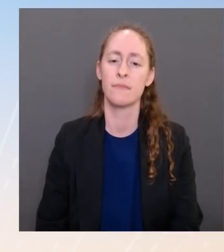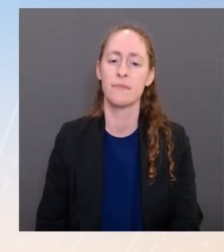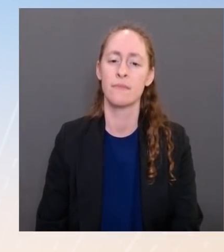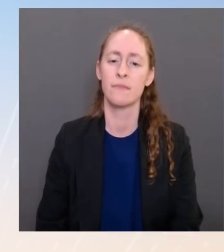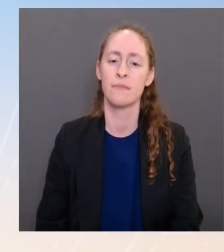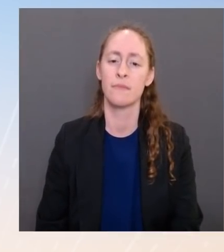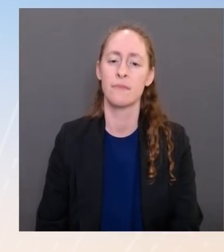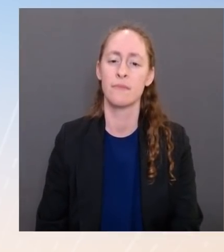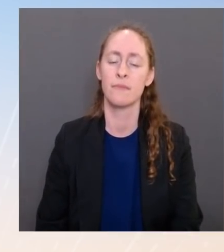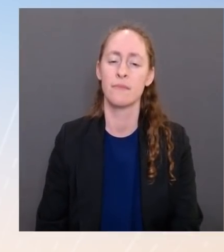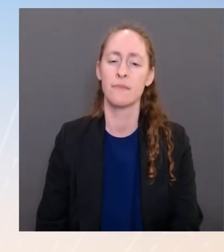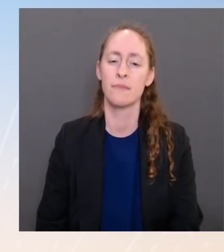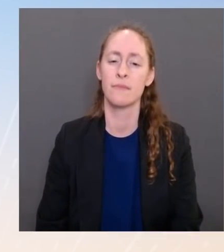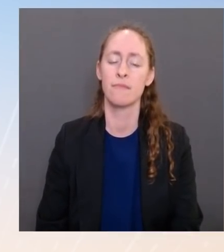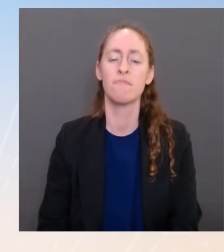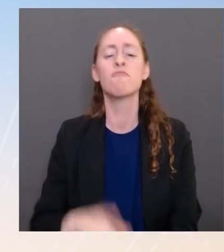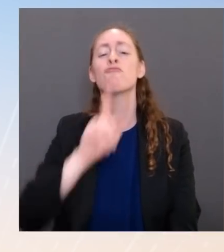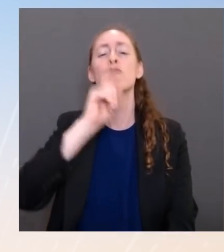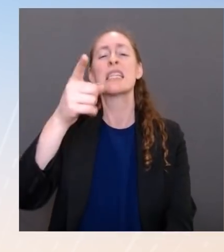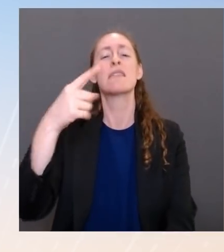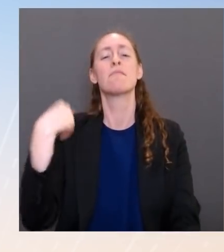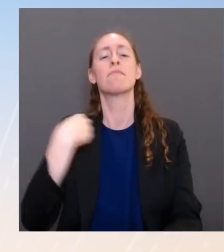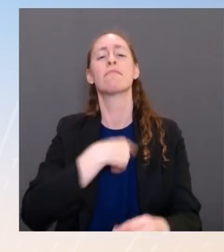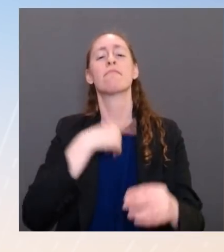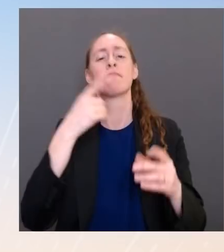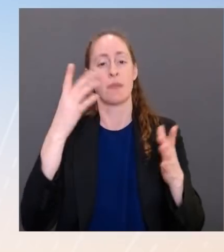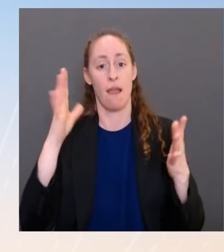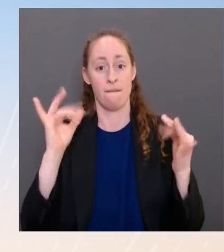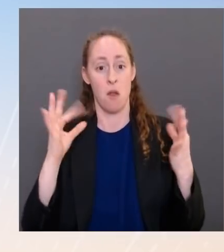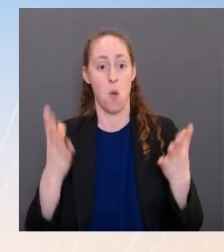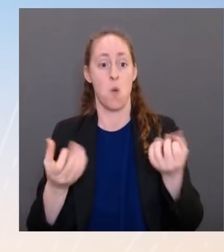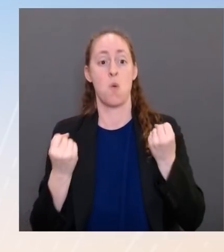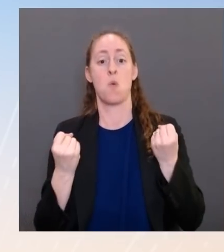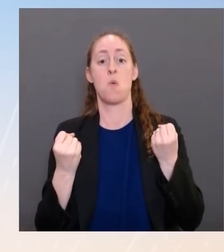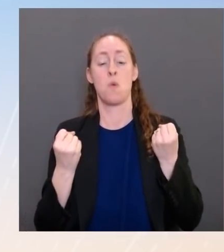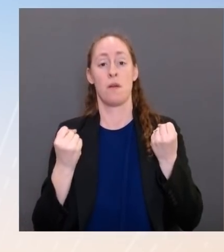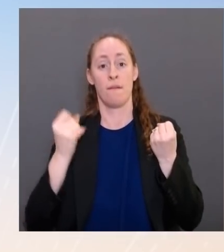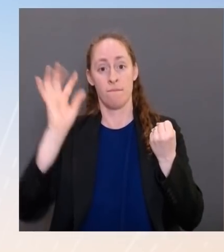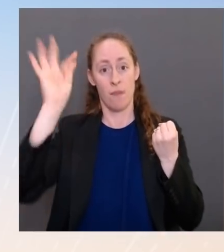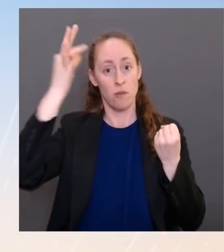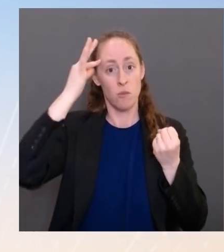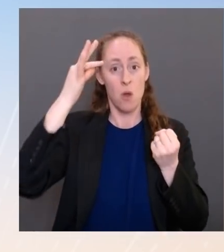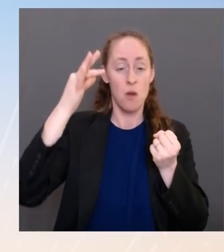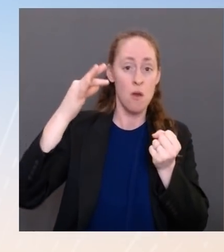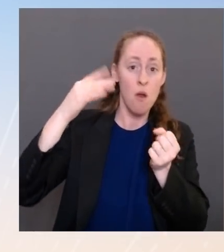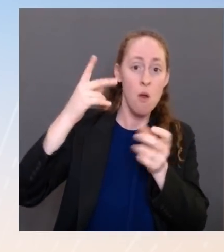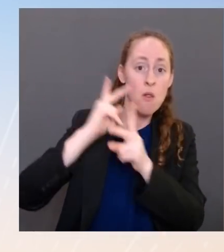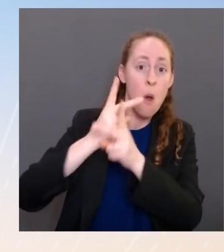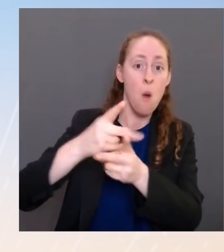and you can quote him directly -- it would be something like 0.001 percent, which, in his view, the impact of that --